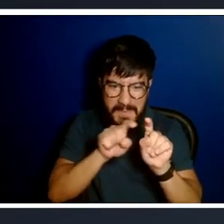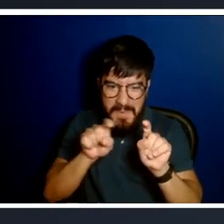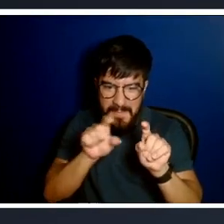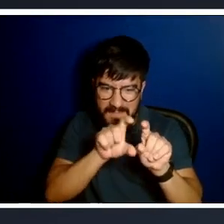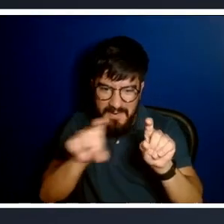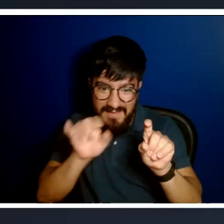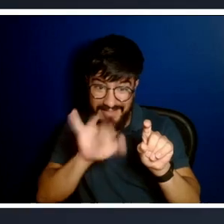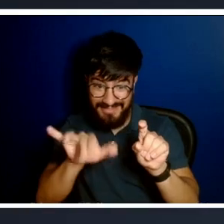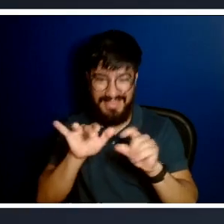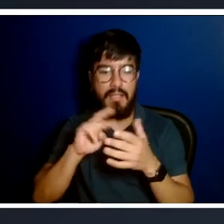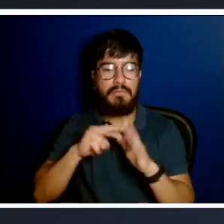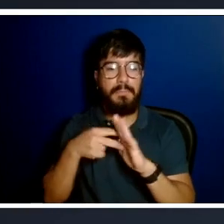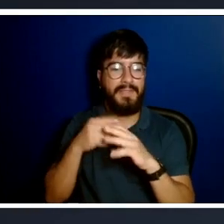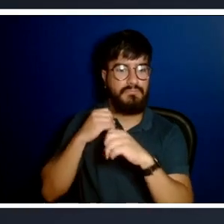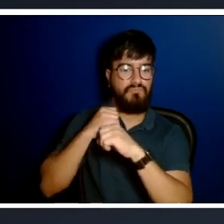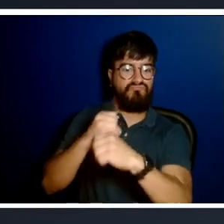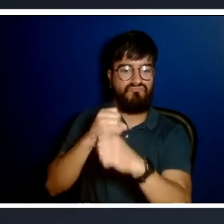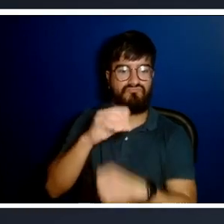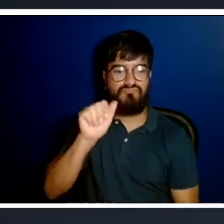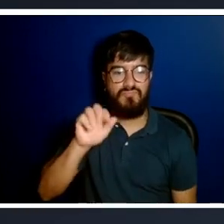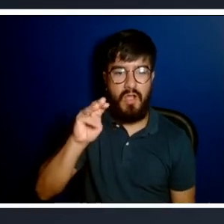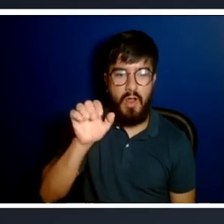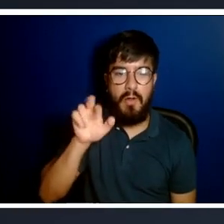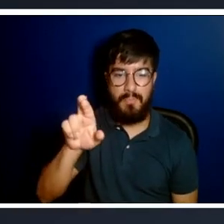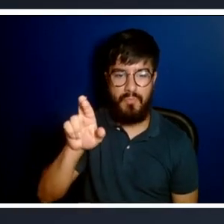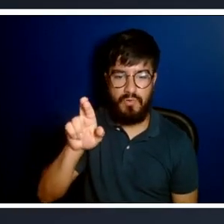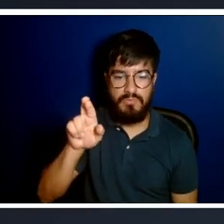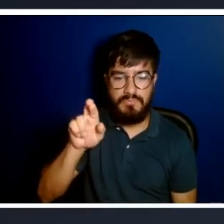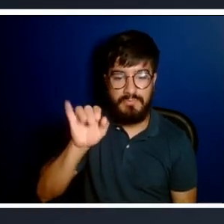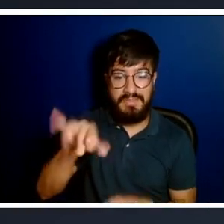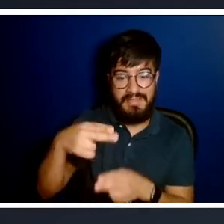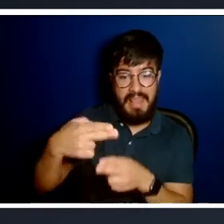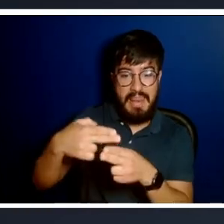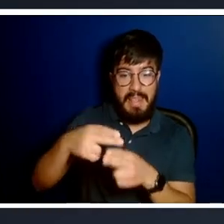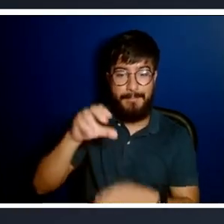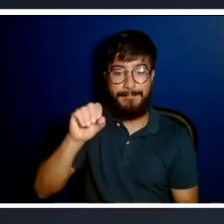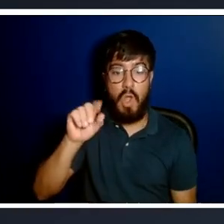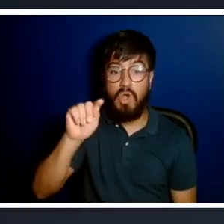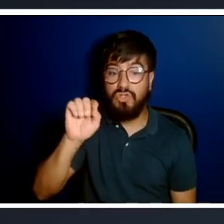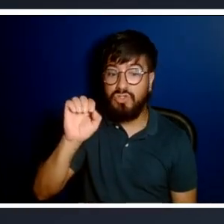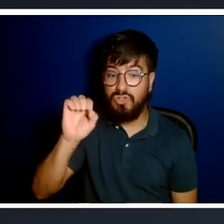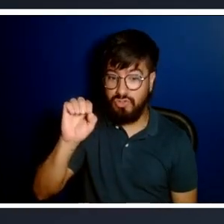these are osteoderms and they are a bony plate that helps the skin stand up. But think about